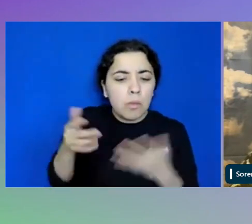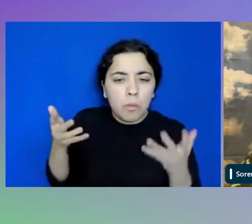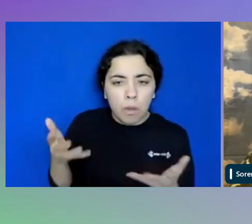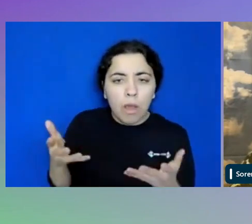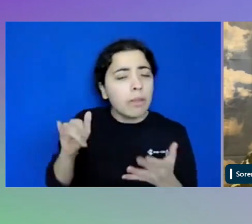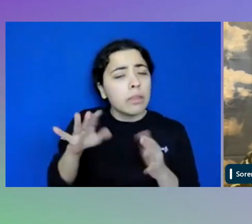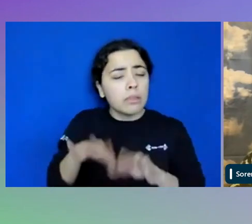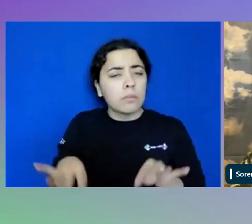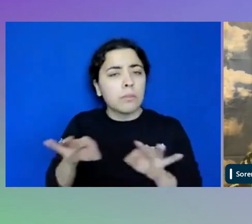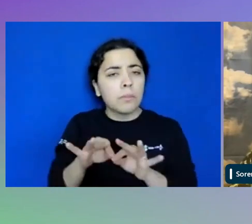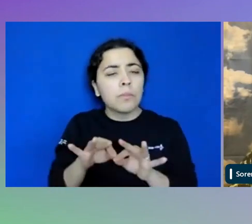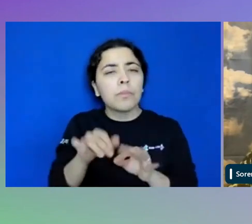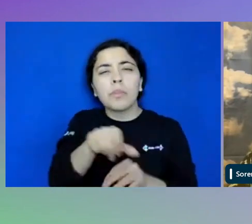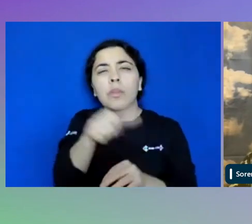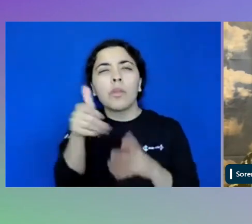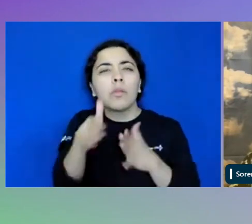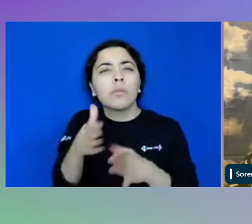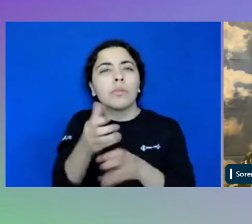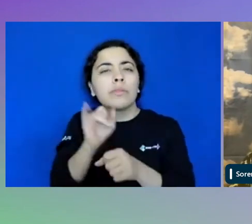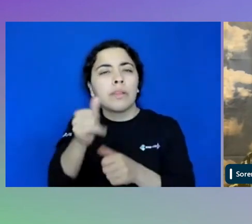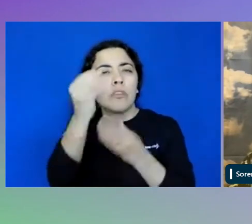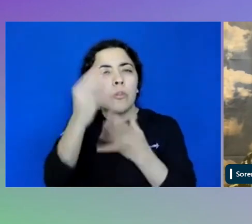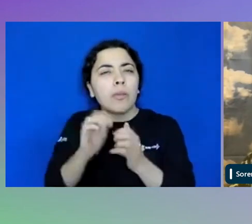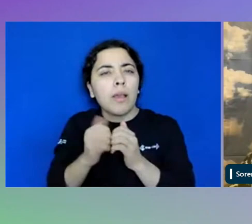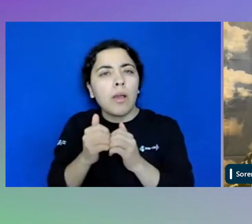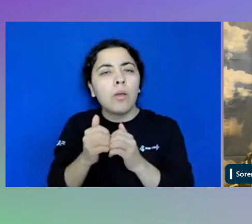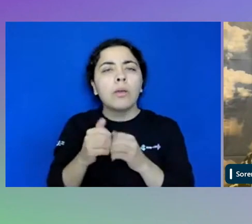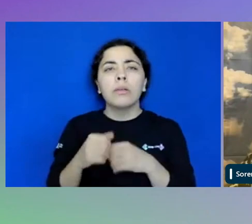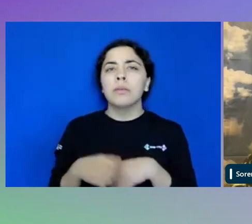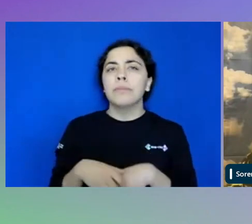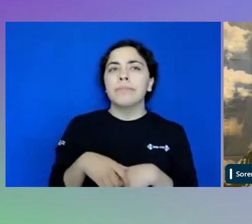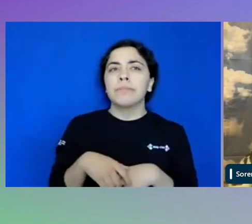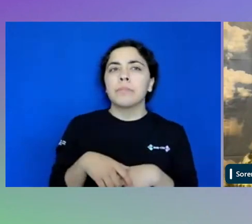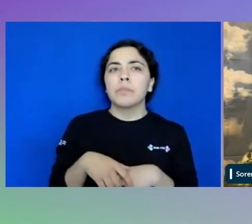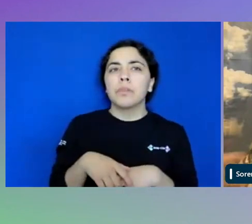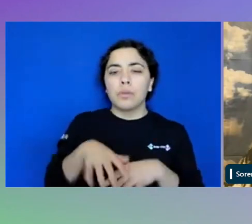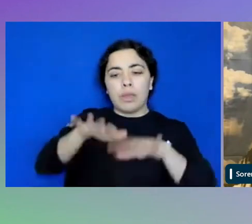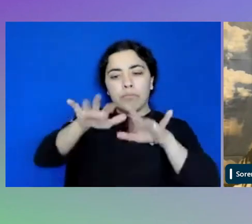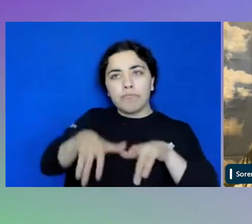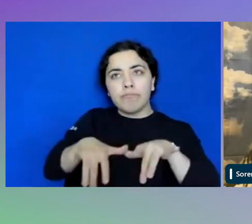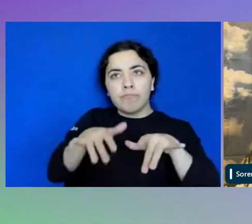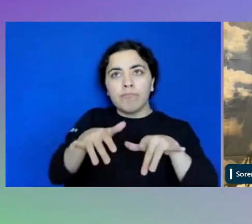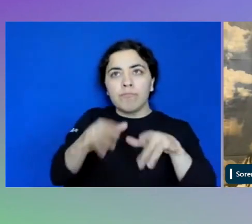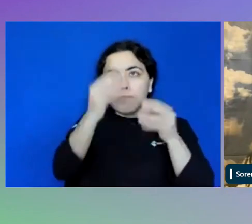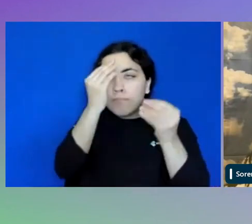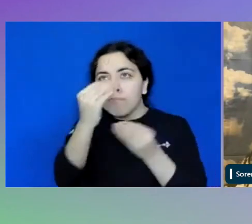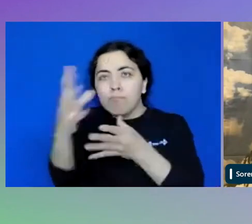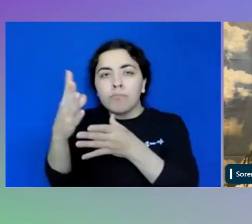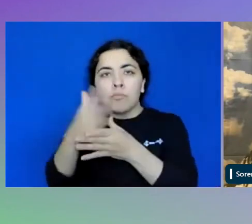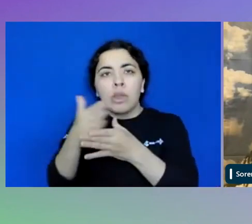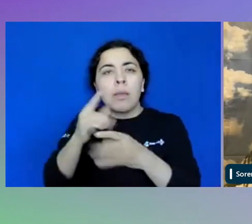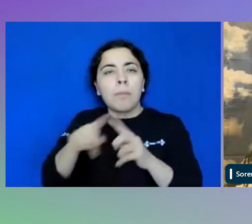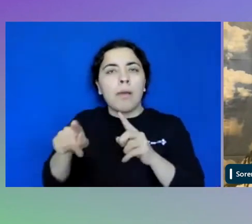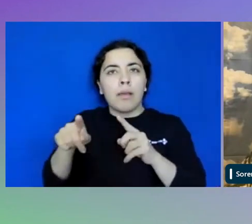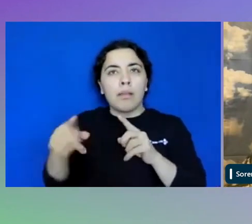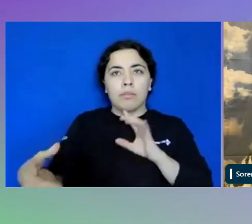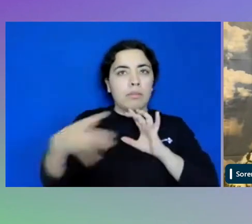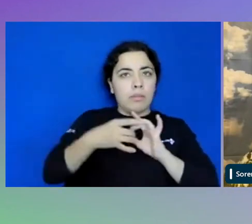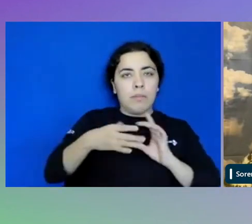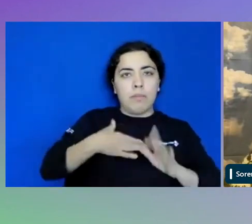some ways of, of reporting that, uh, are not at all connected to